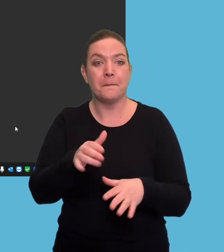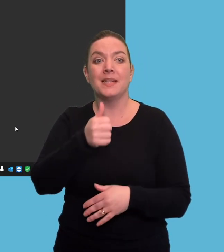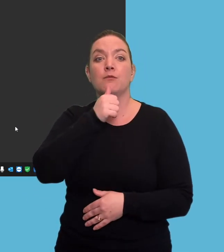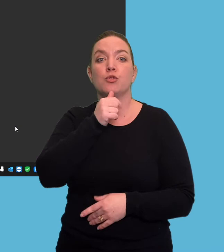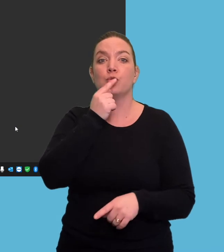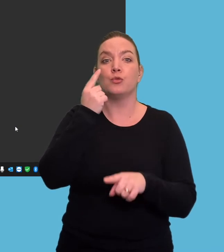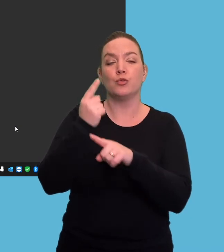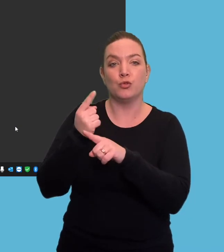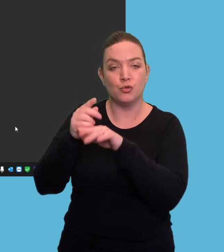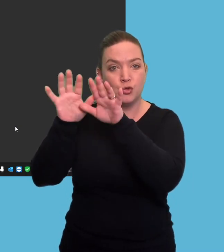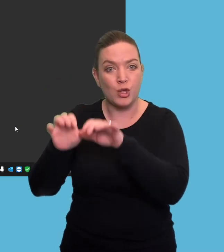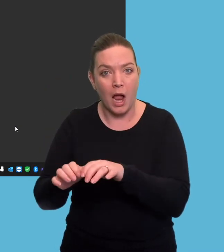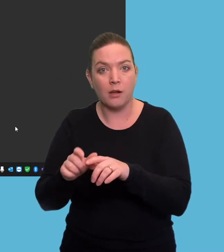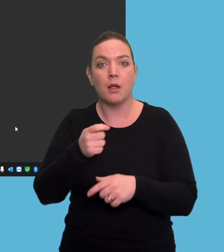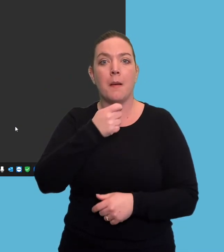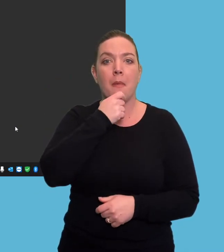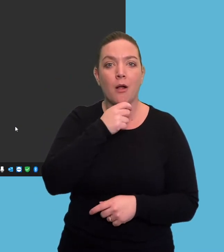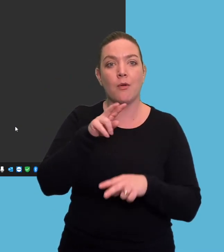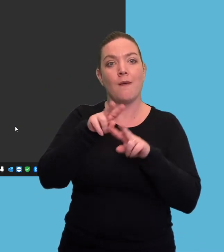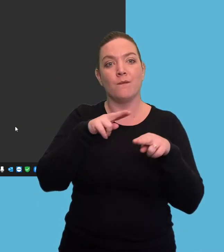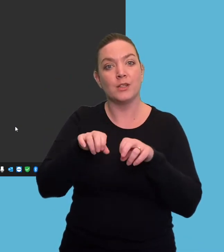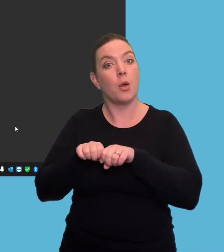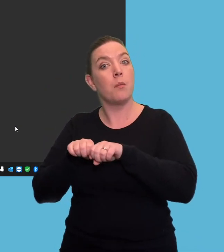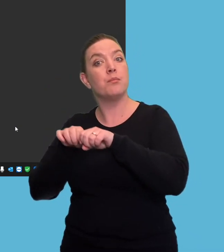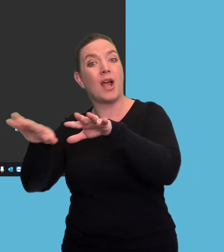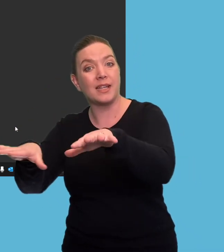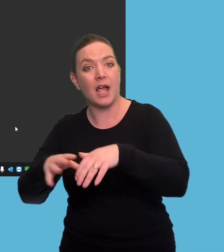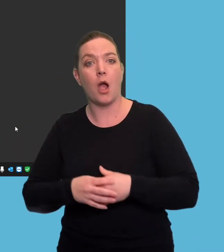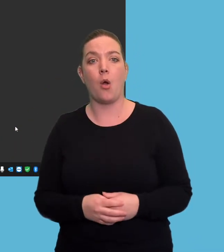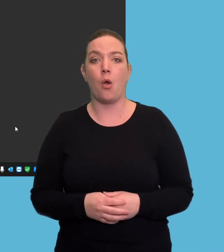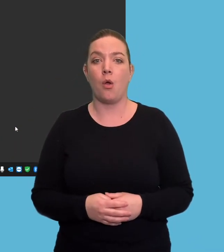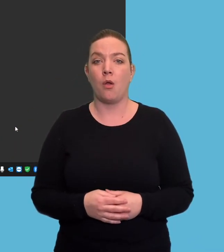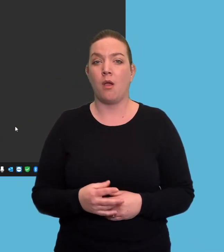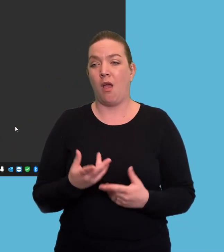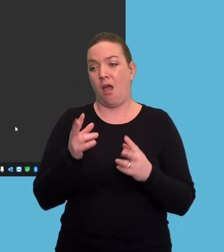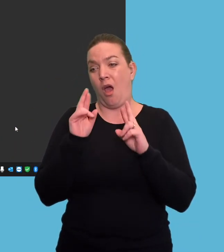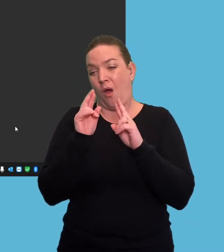We use the chat, microphone, video and also breakout rooms.